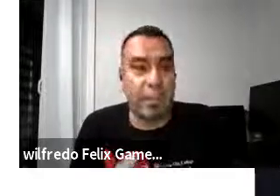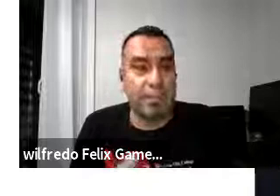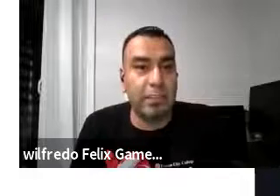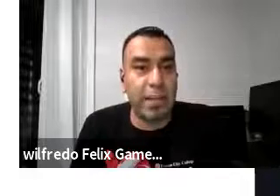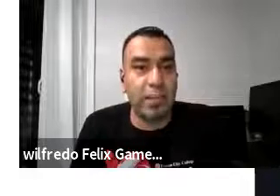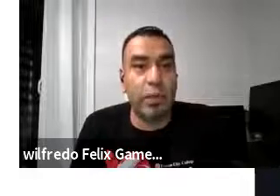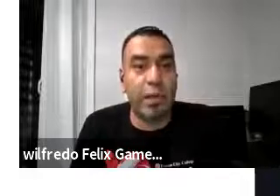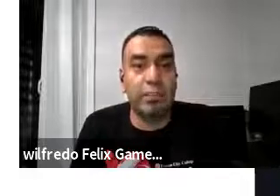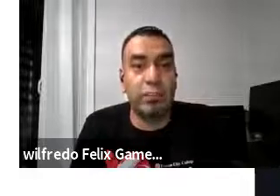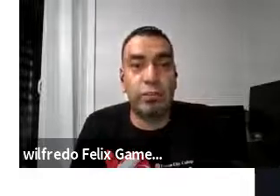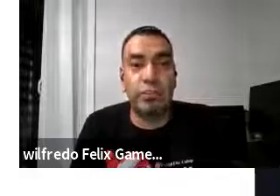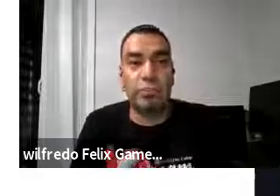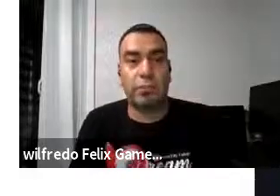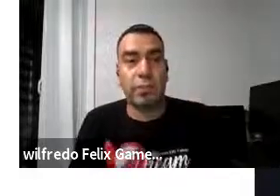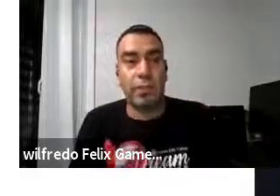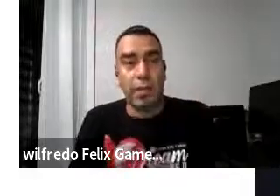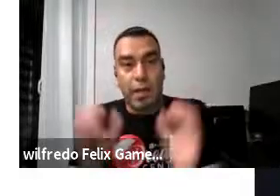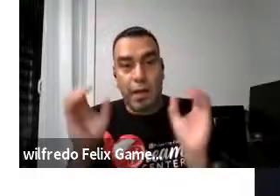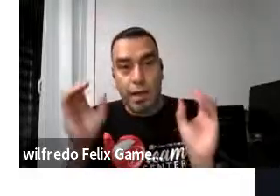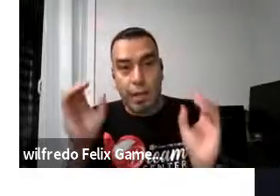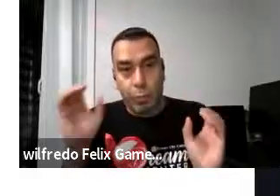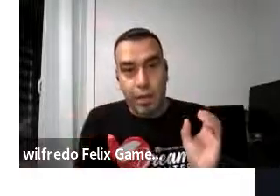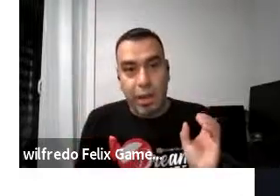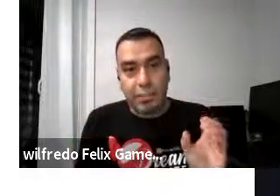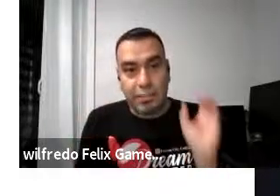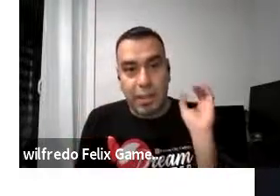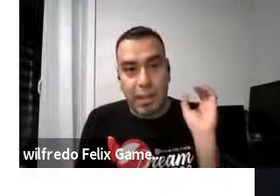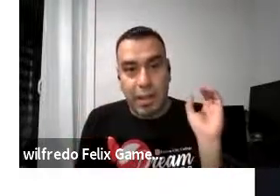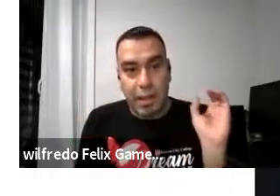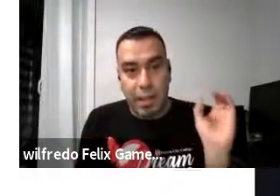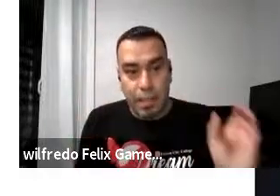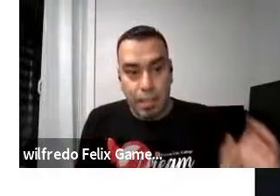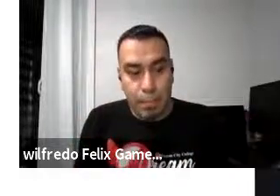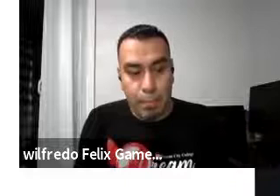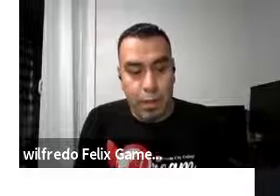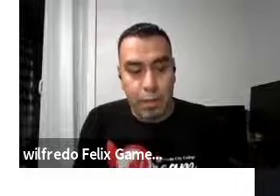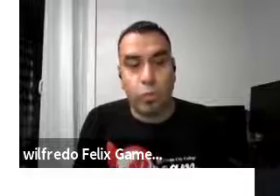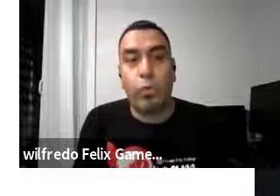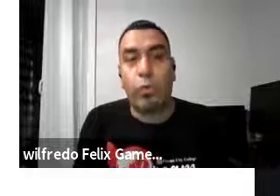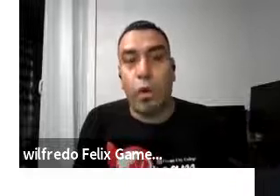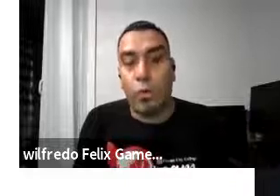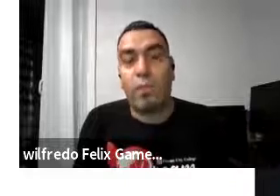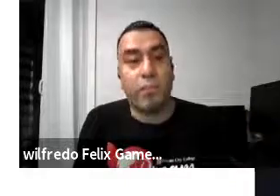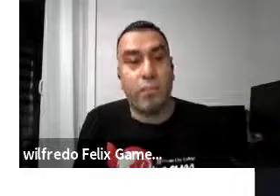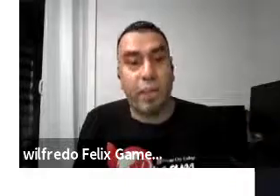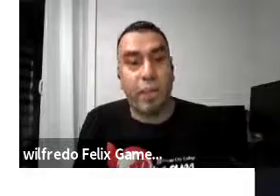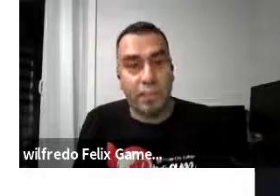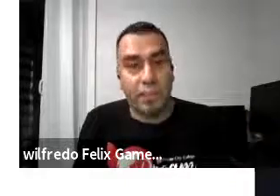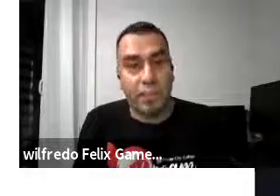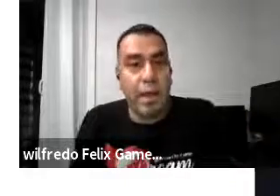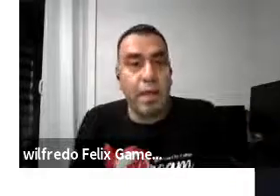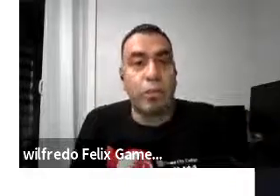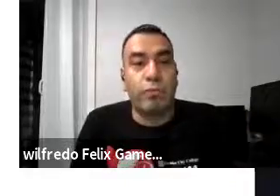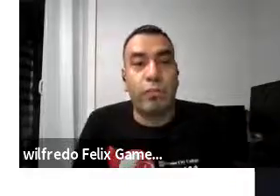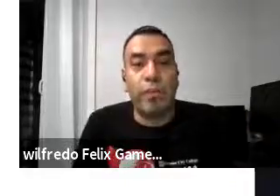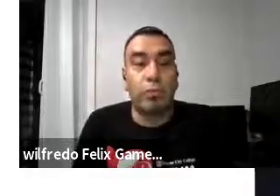faster. This is the financial aid the students. Premier gets in. In a student who qualifies for faster gates, okay. So and for